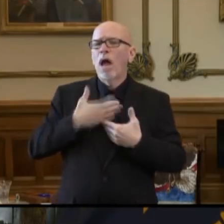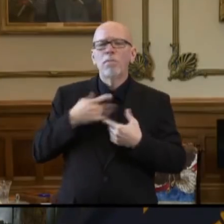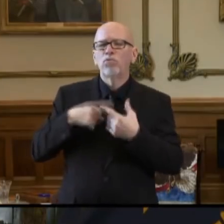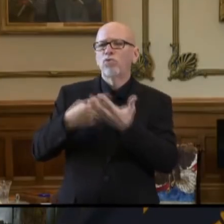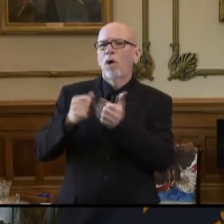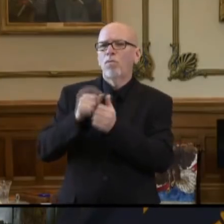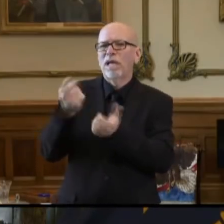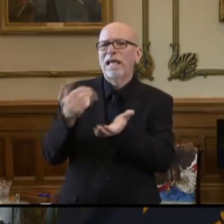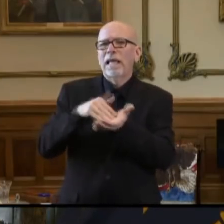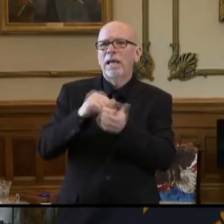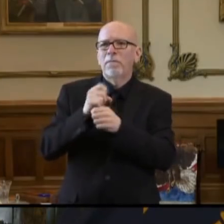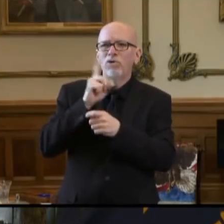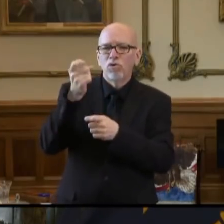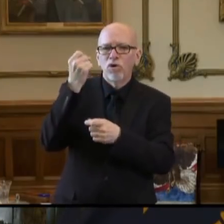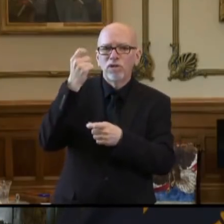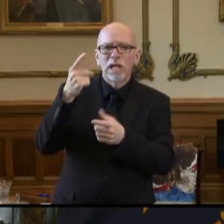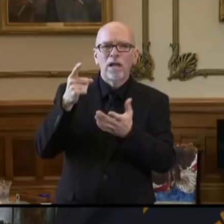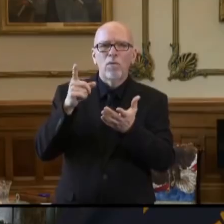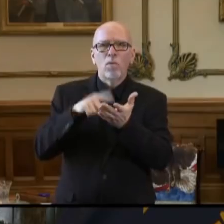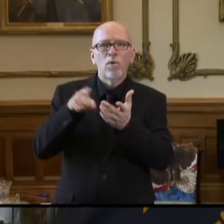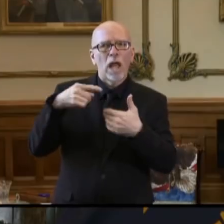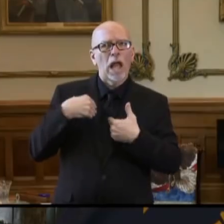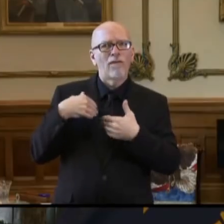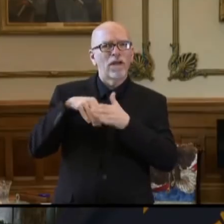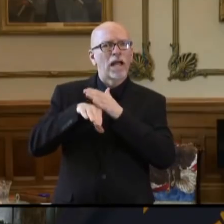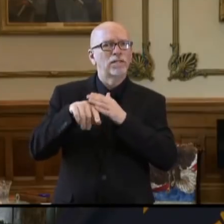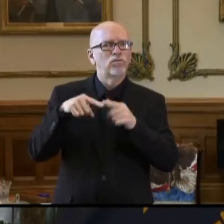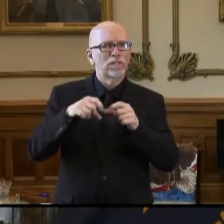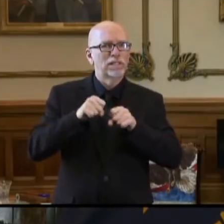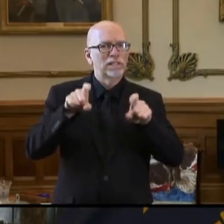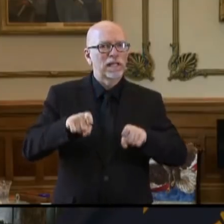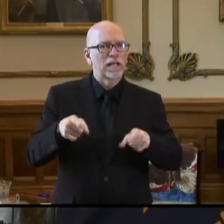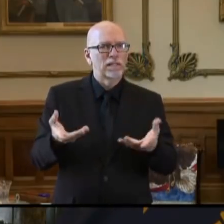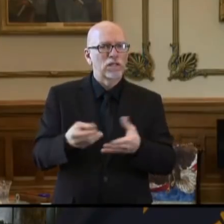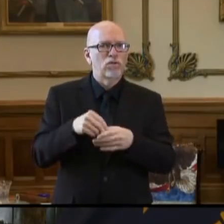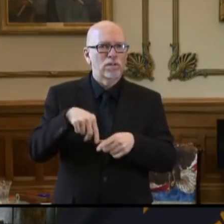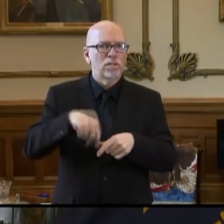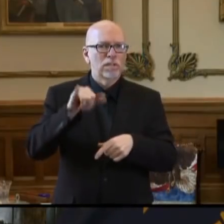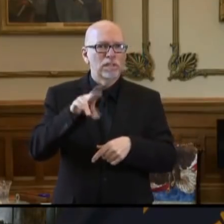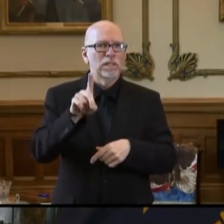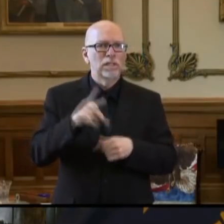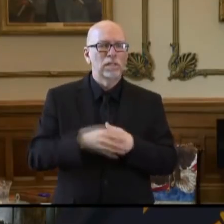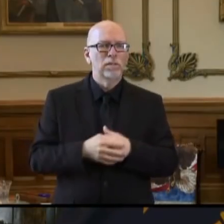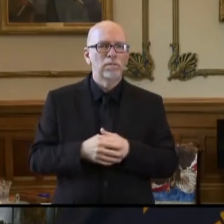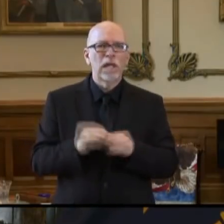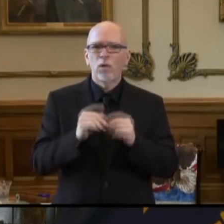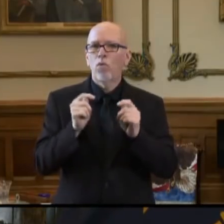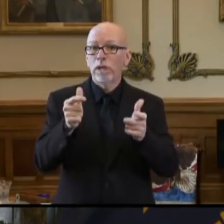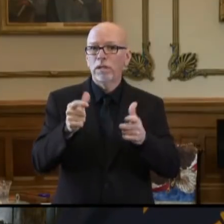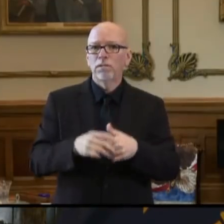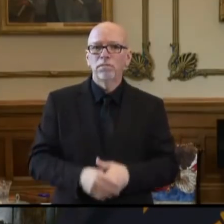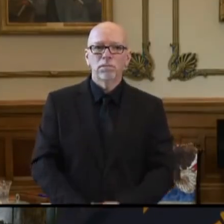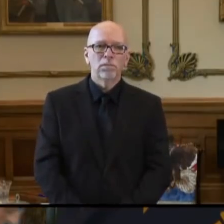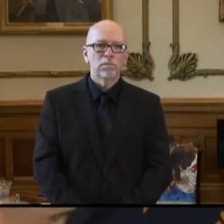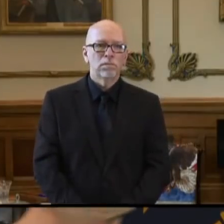I DID HAVE A DISCUSSION WITH YOUR INCIDENT COMMAND MANAGER AT PARKVIEW HOSPITAL UP THERE AND WOULD BE HAPPY TO CIRCLE BACK AROUND WITH THEM TO MAKE SURE THAT THEY UNDERSTAND ON